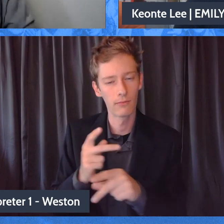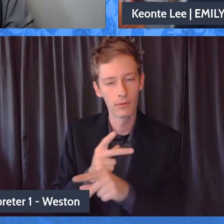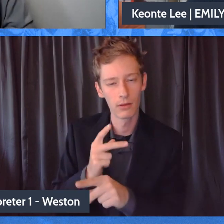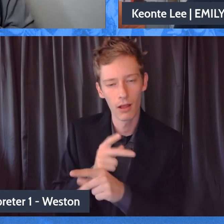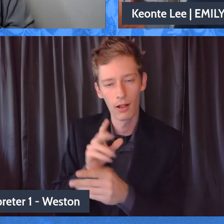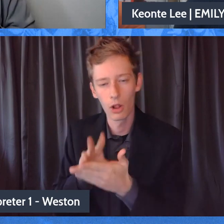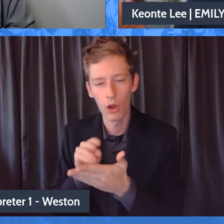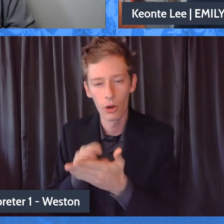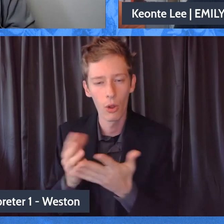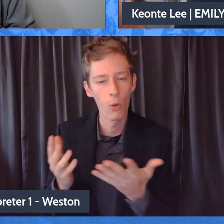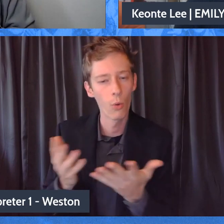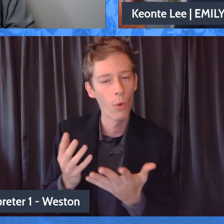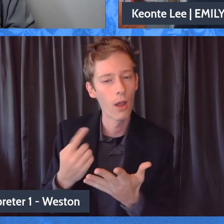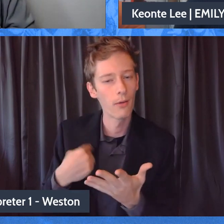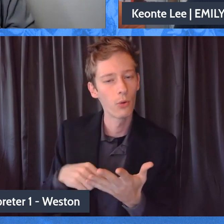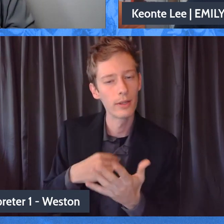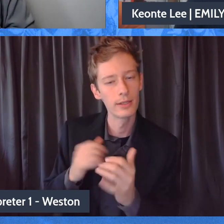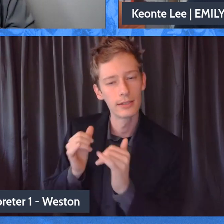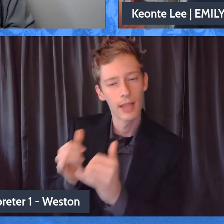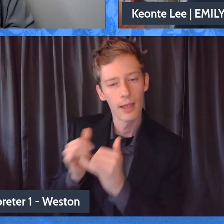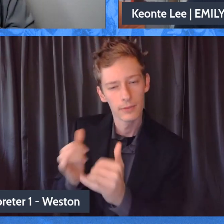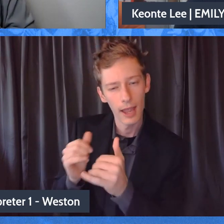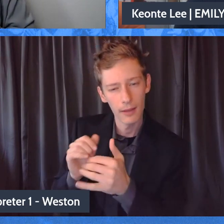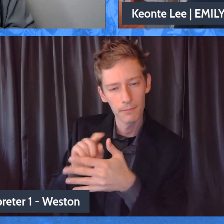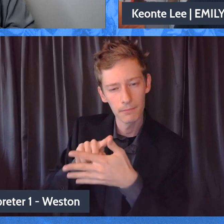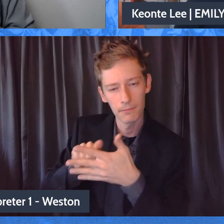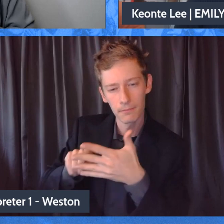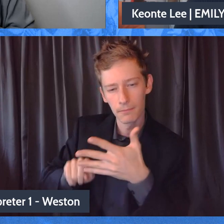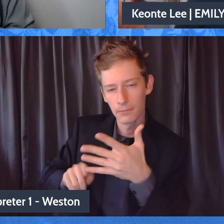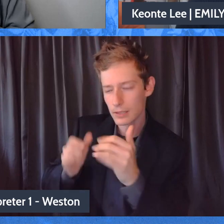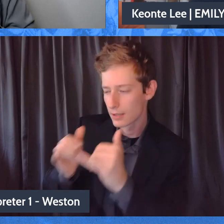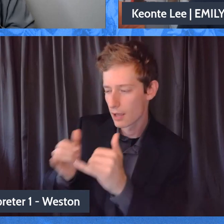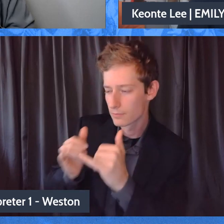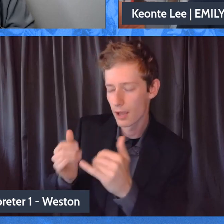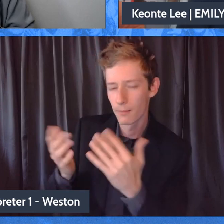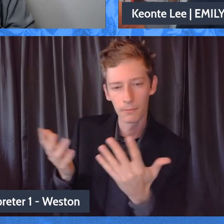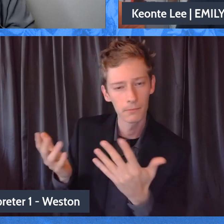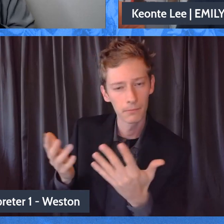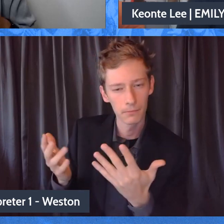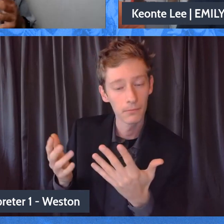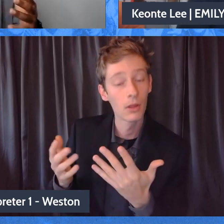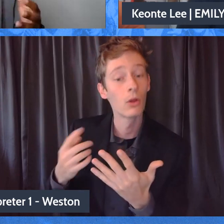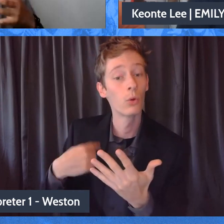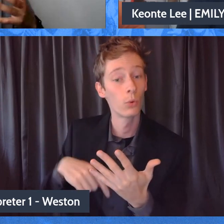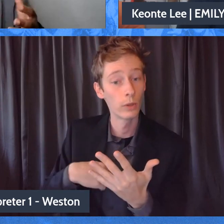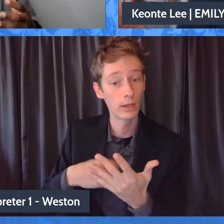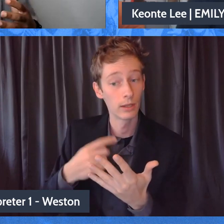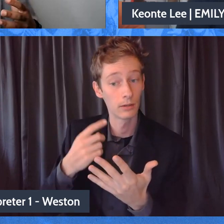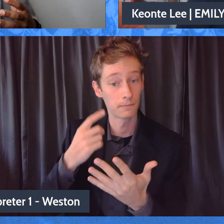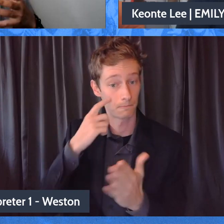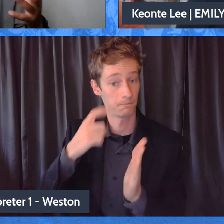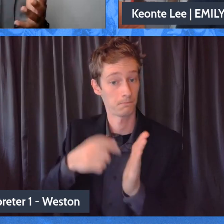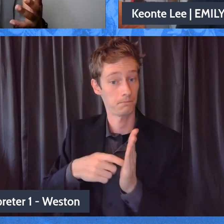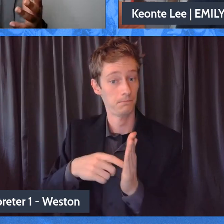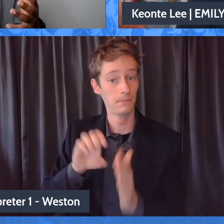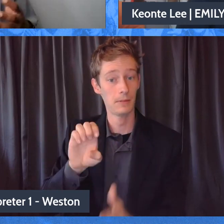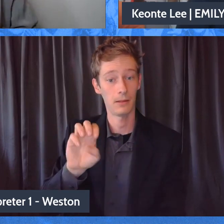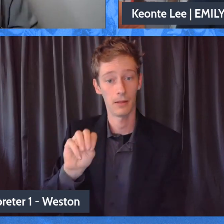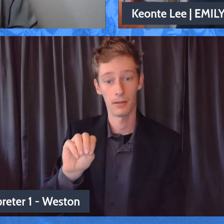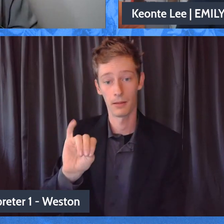I think the more that we are able to really see that EMILY's List really is a home